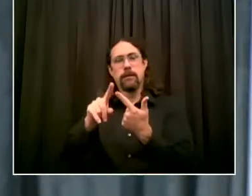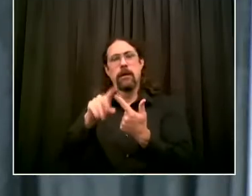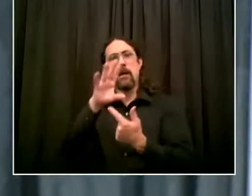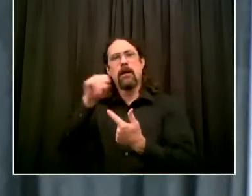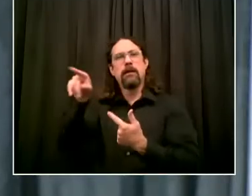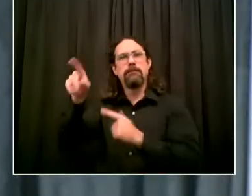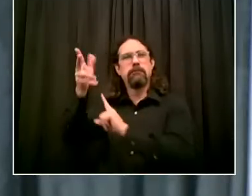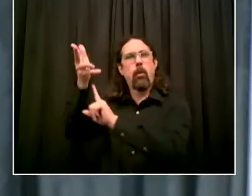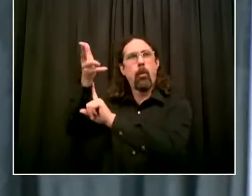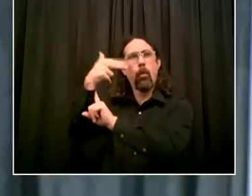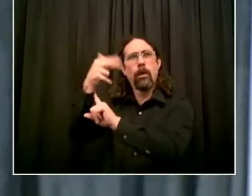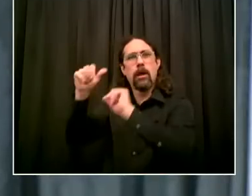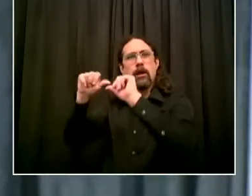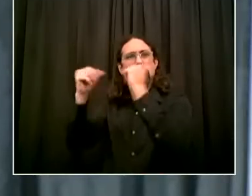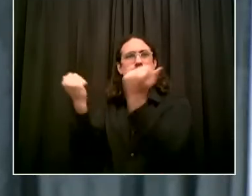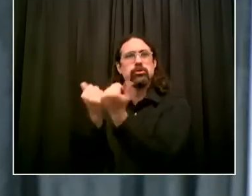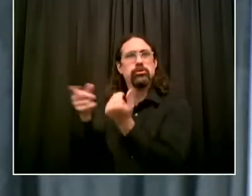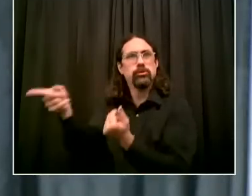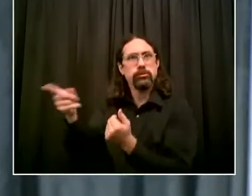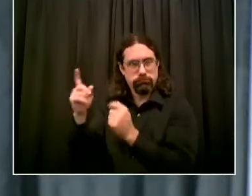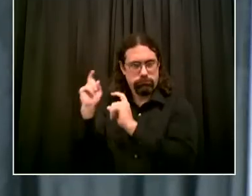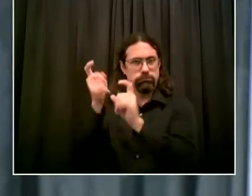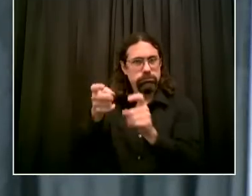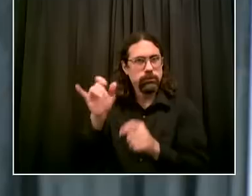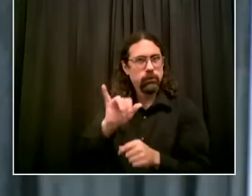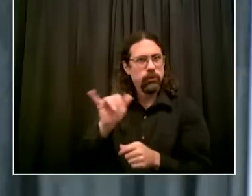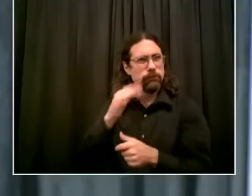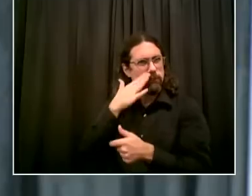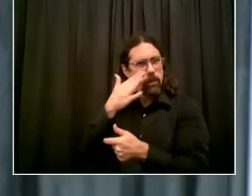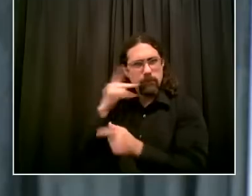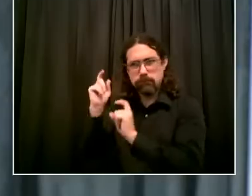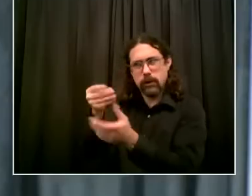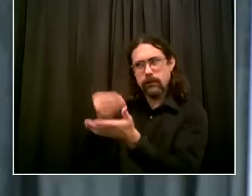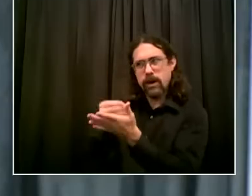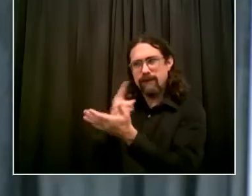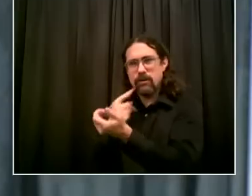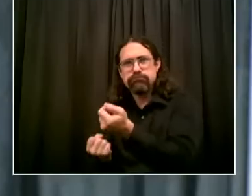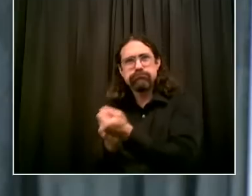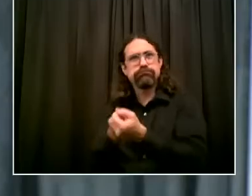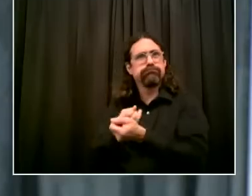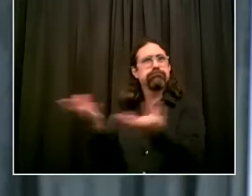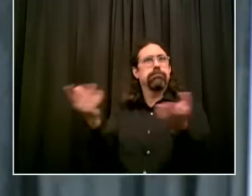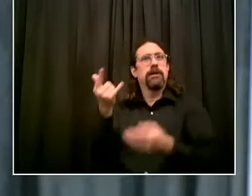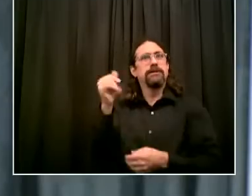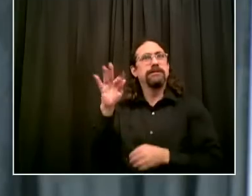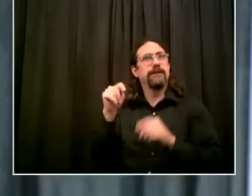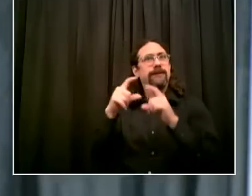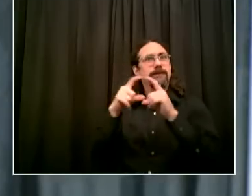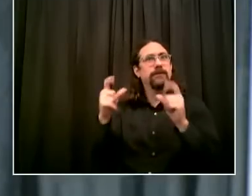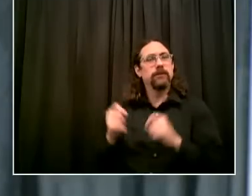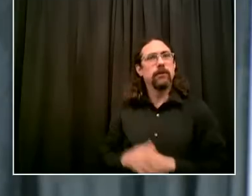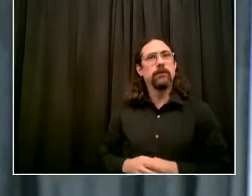BUSINESSES DURING THIS CRITICAL TIME, SO THATTS IA GREAT WAY FOR US TO DO SO. AS THE MAYOR SAID, WE ARE LITERALLY DAYS AWAY FROM THE END OF THE CENSUS.